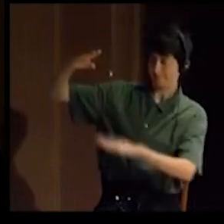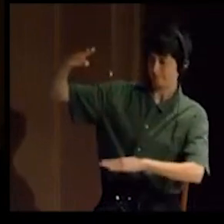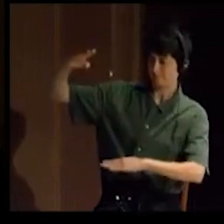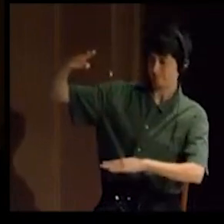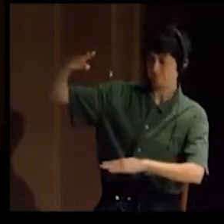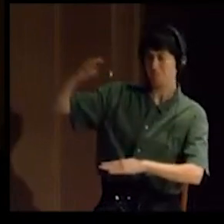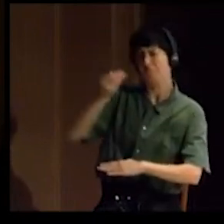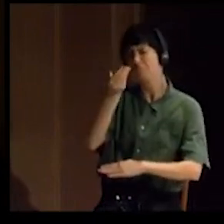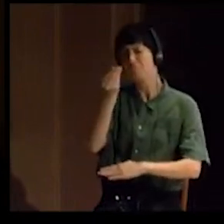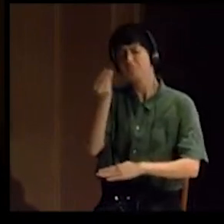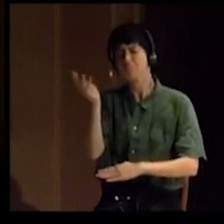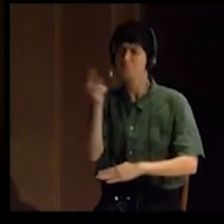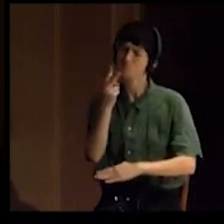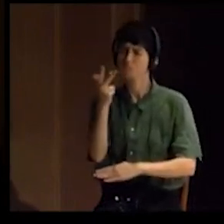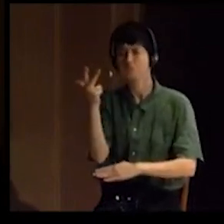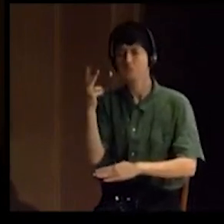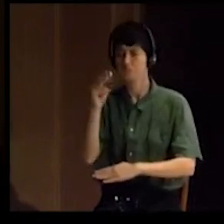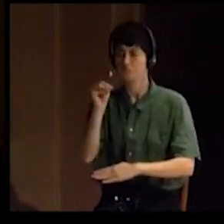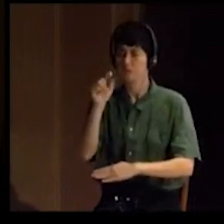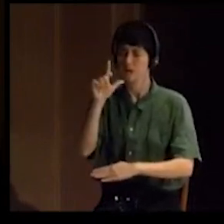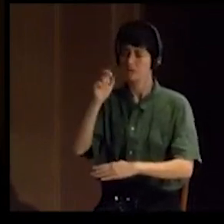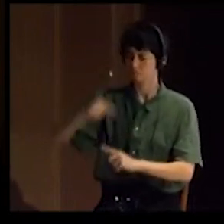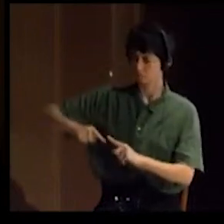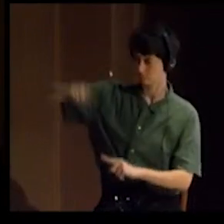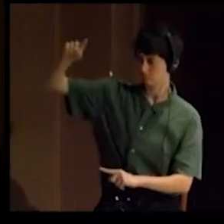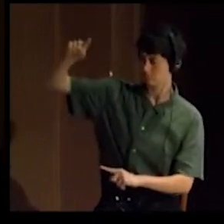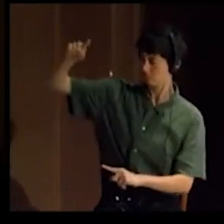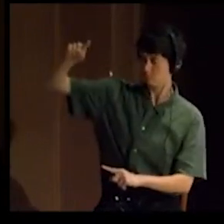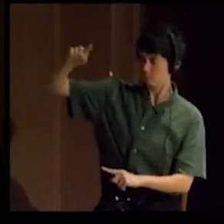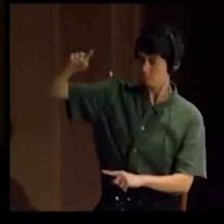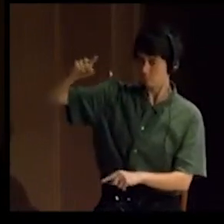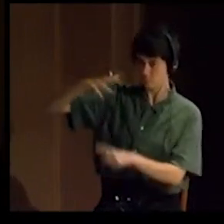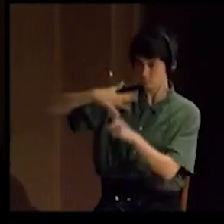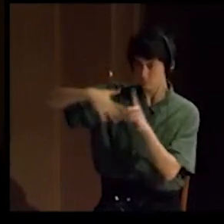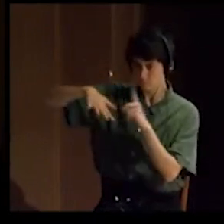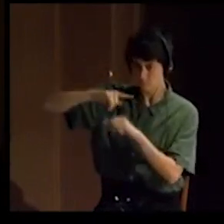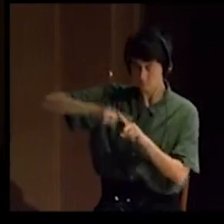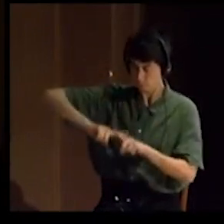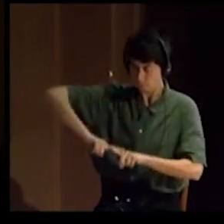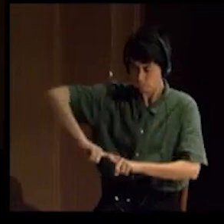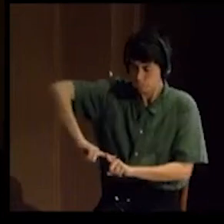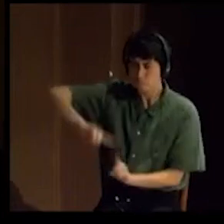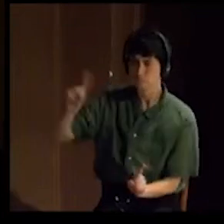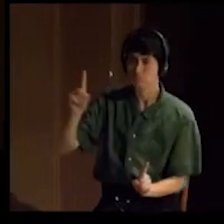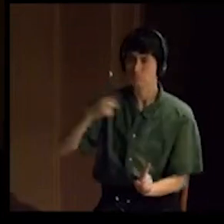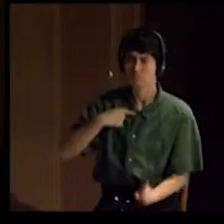And so I was really curious if birds can evolve changes in their feathers